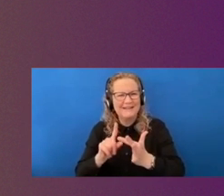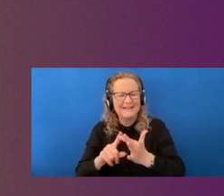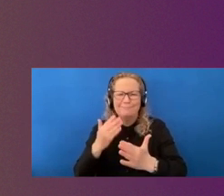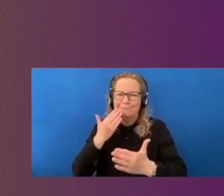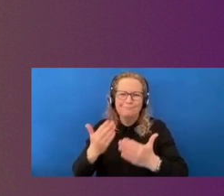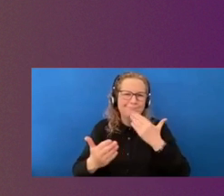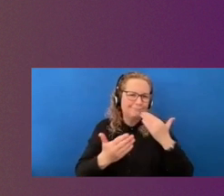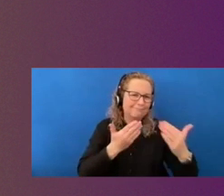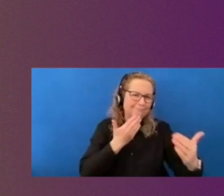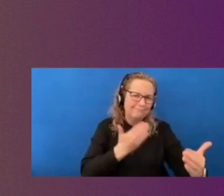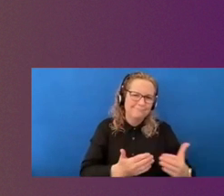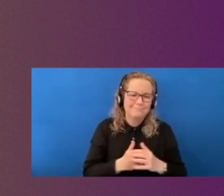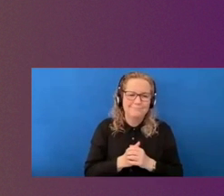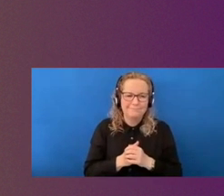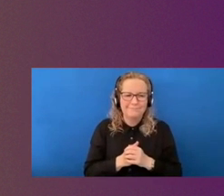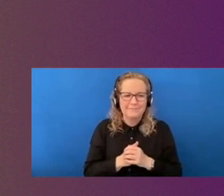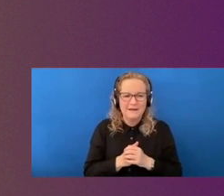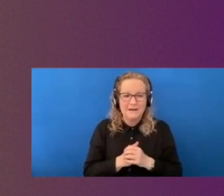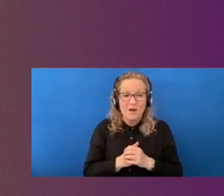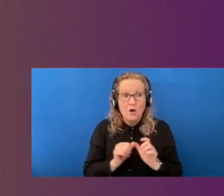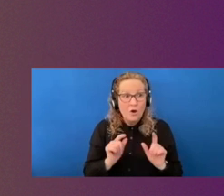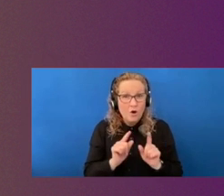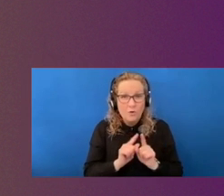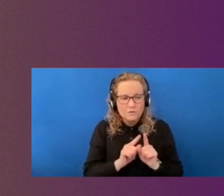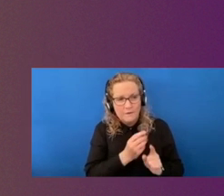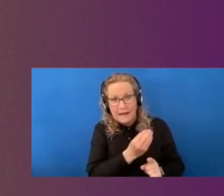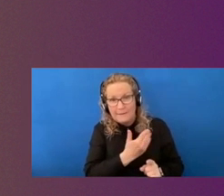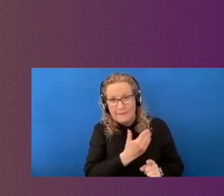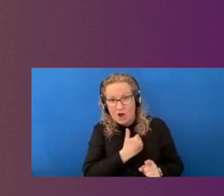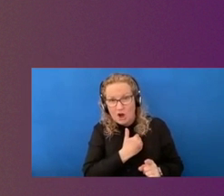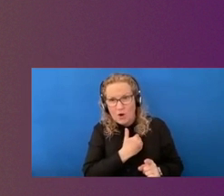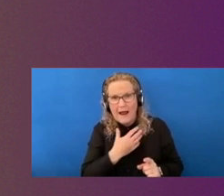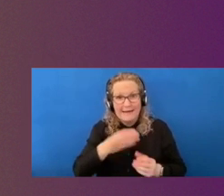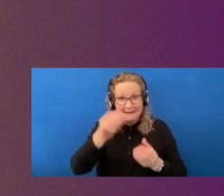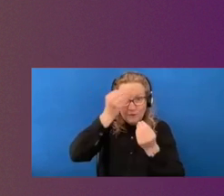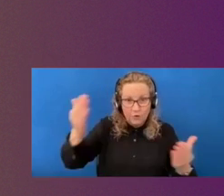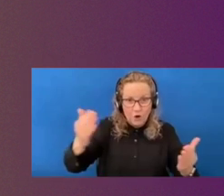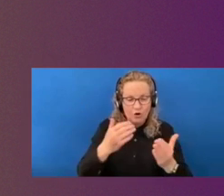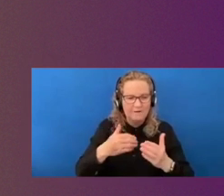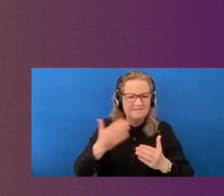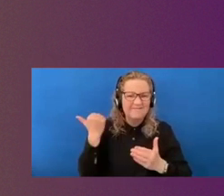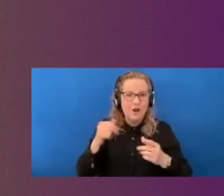i'm also told that I need to tell you that Remarkable recently launched a fellowship program